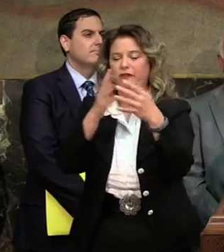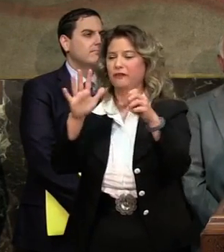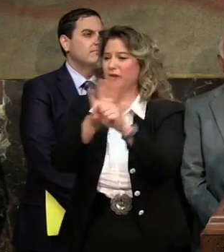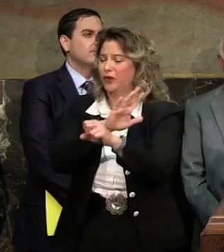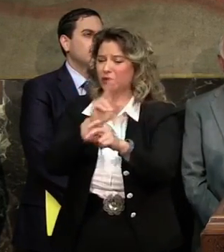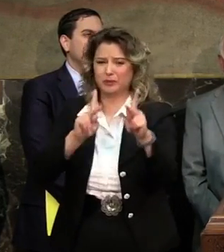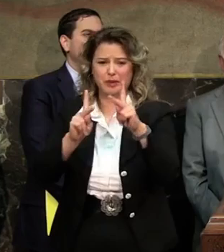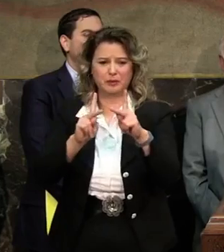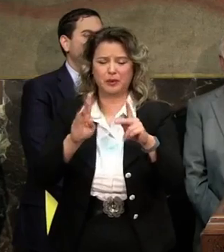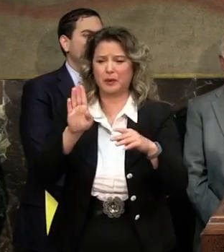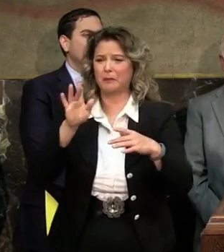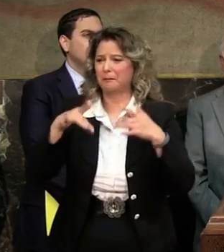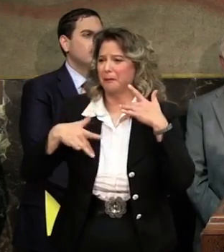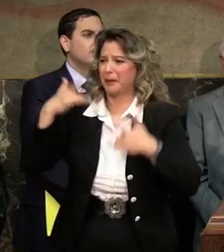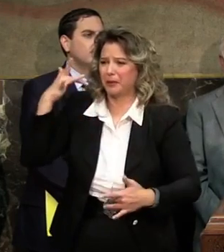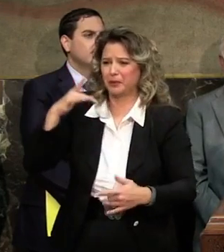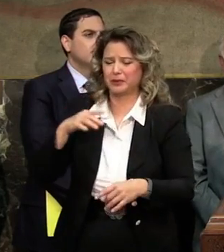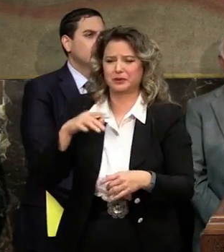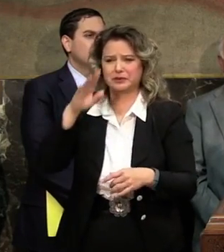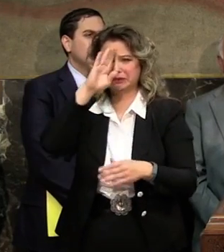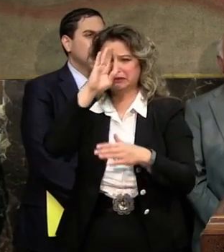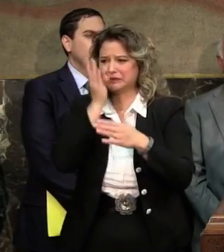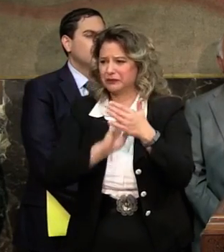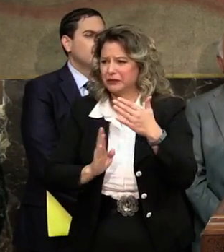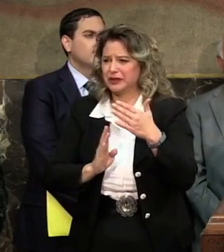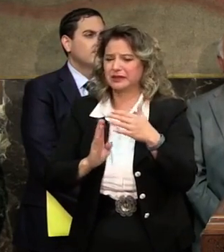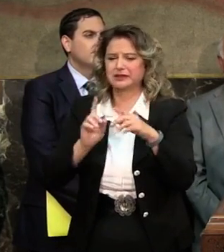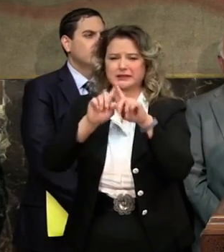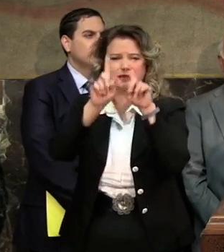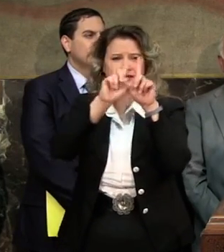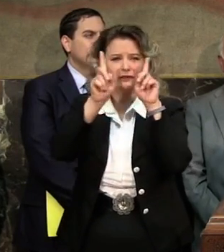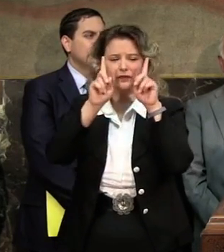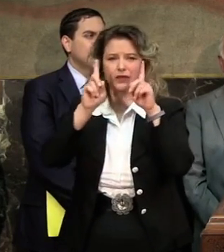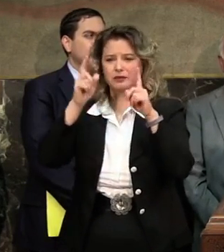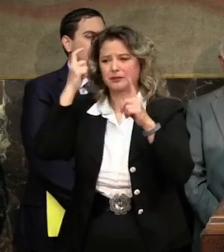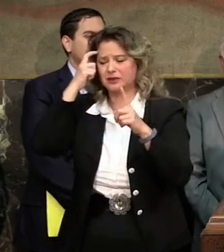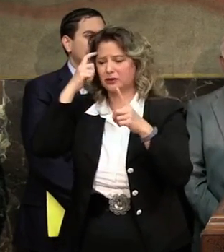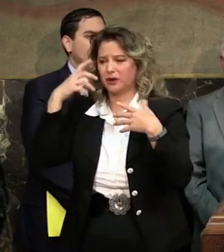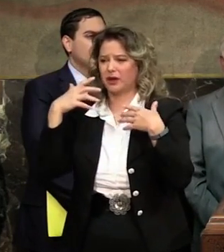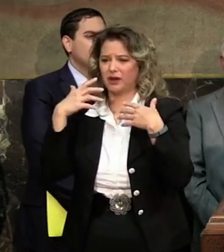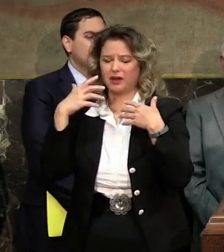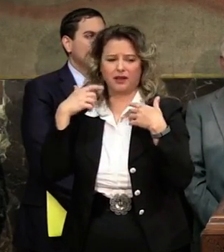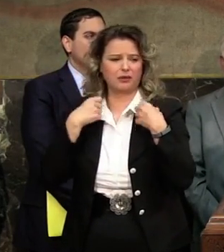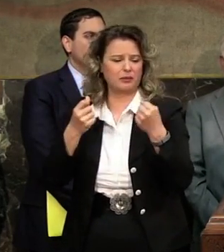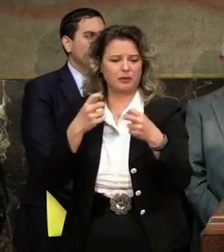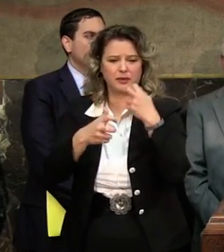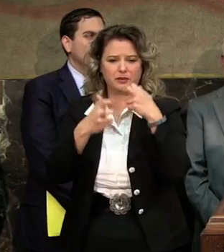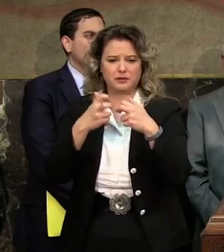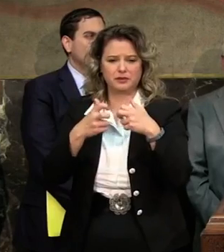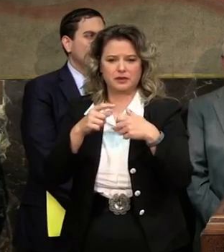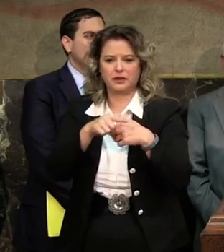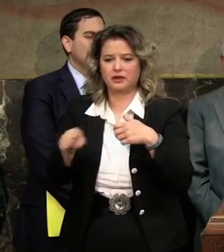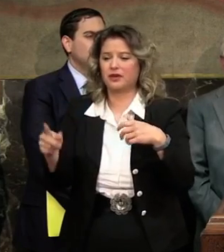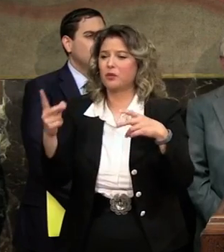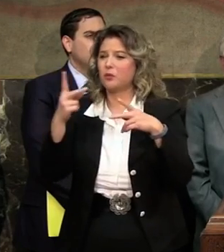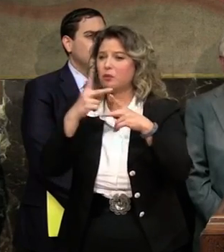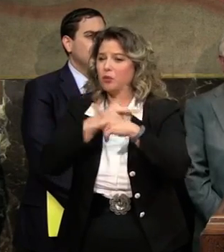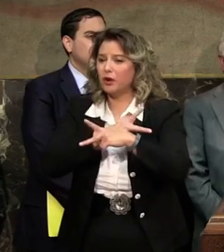suffer from schizophrenia and other mental health conditions and they're in a worst environment they can be sapping